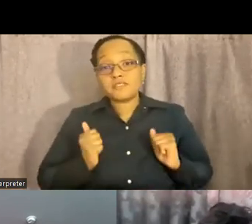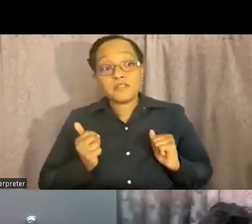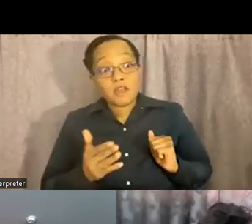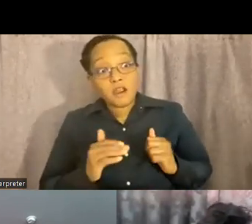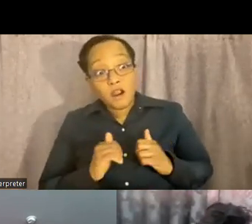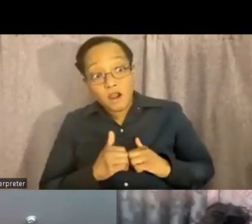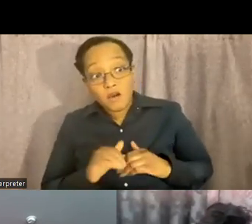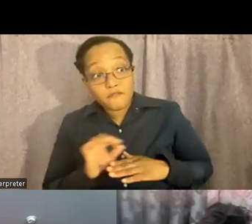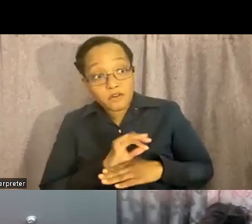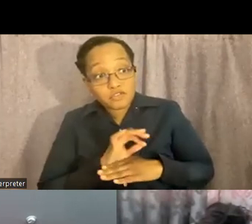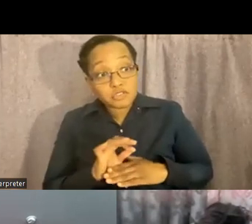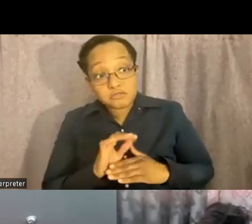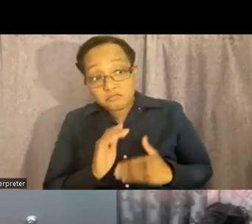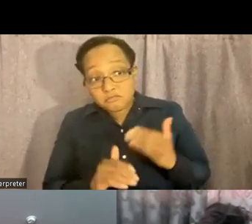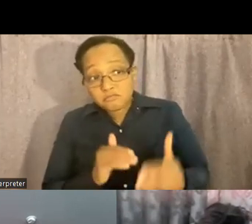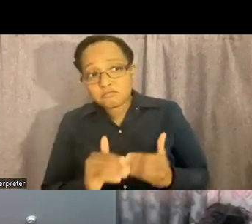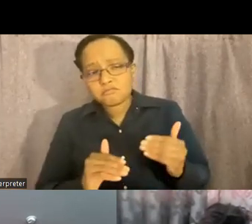functioning? That is important.